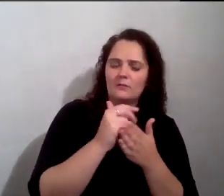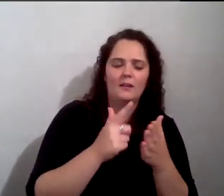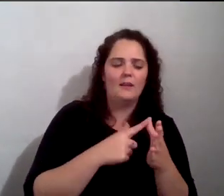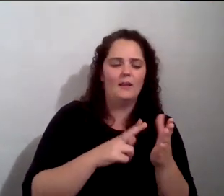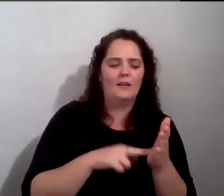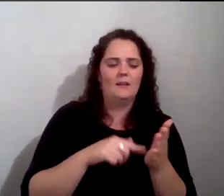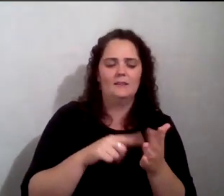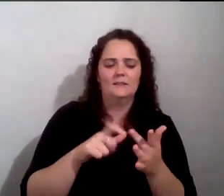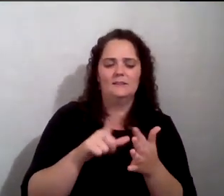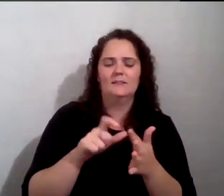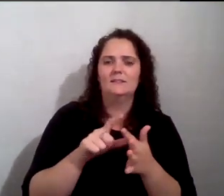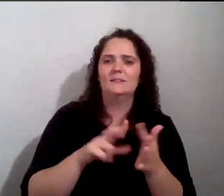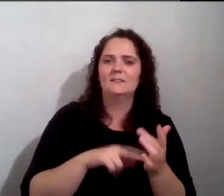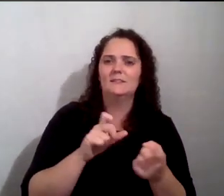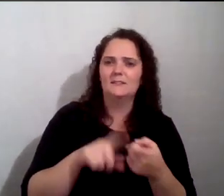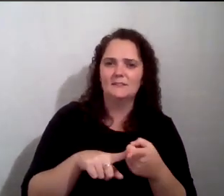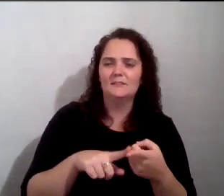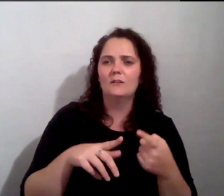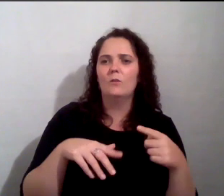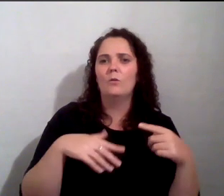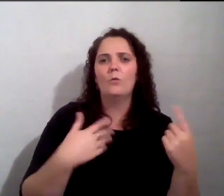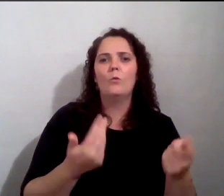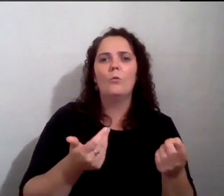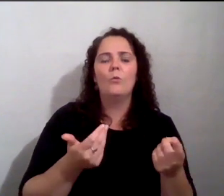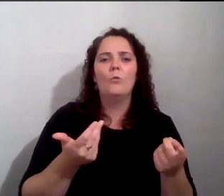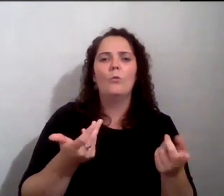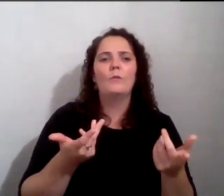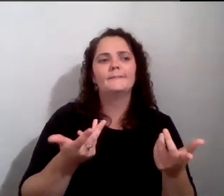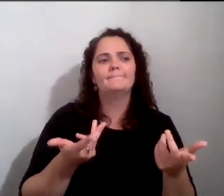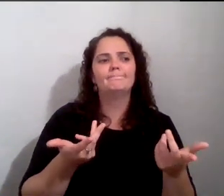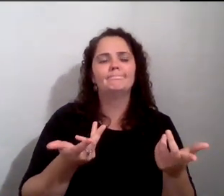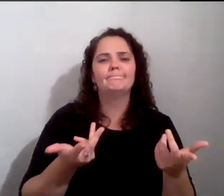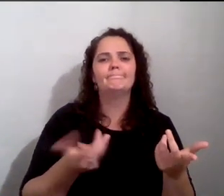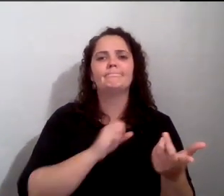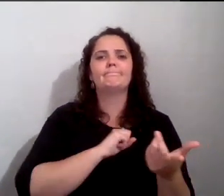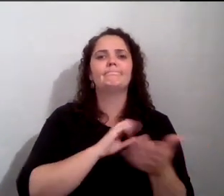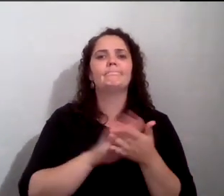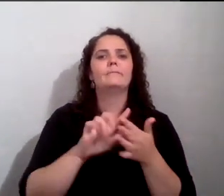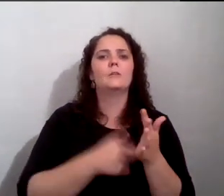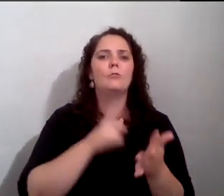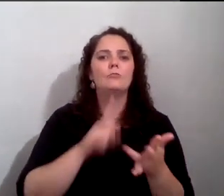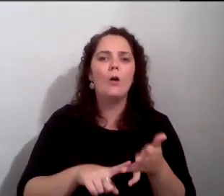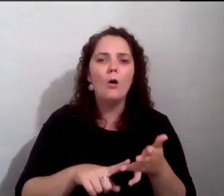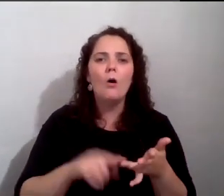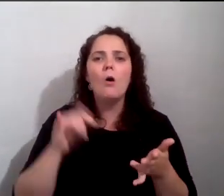kinds of artistic antecedents and heroes or artists that you want